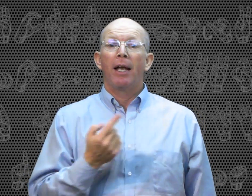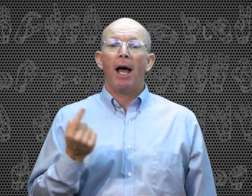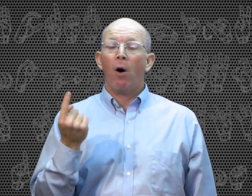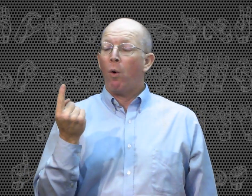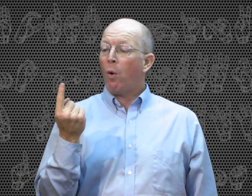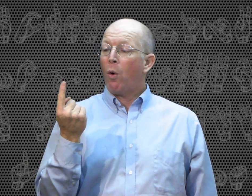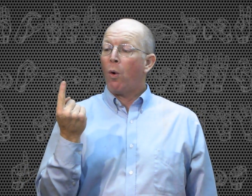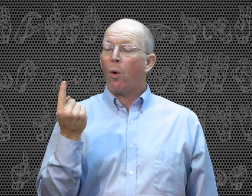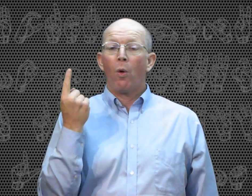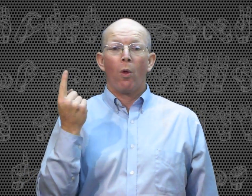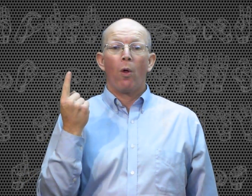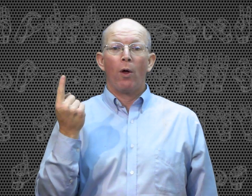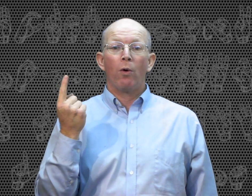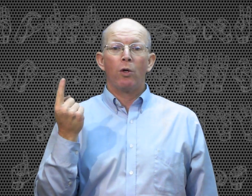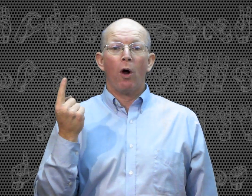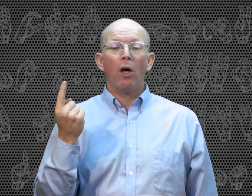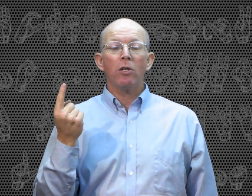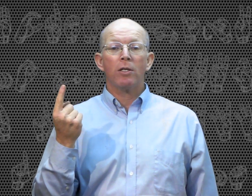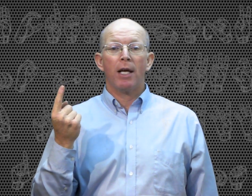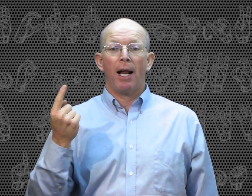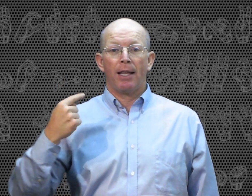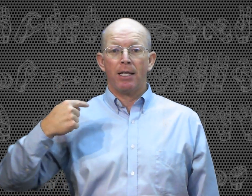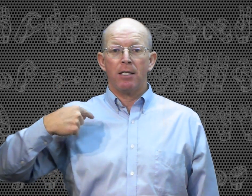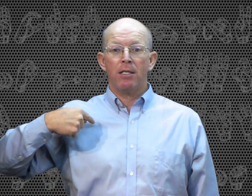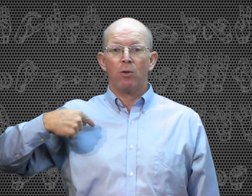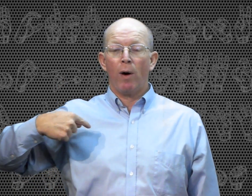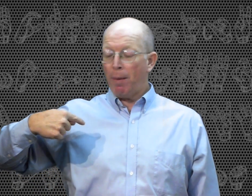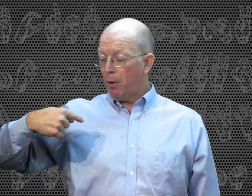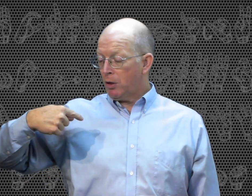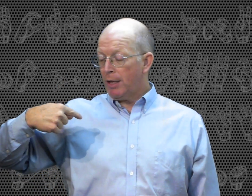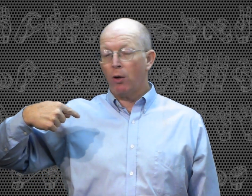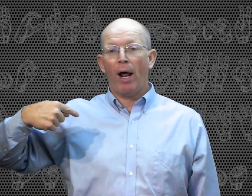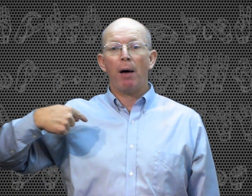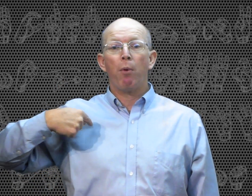Now, you also see it like this, and this is the way I personally do it.